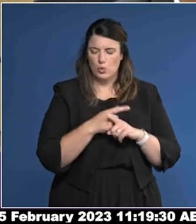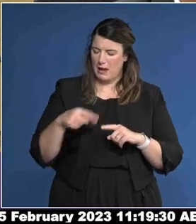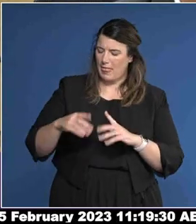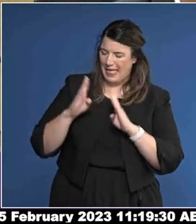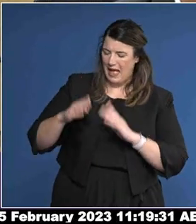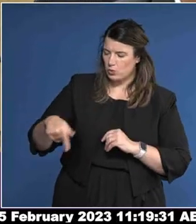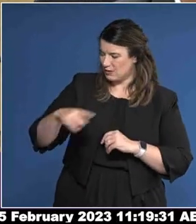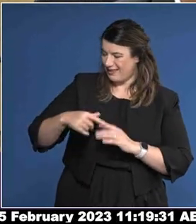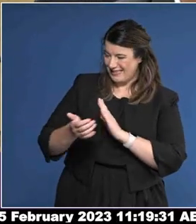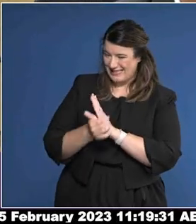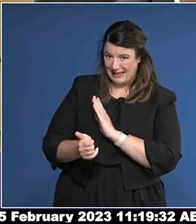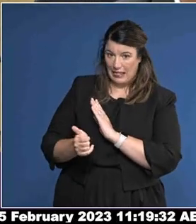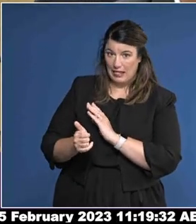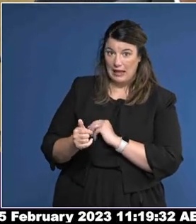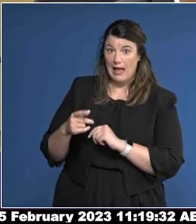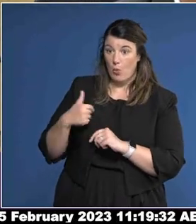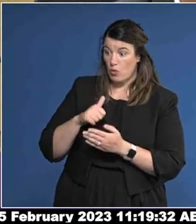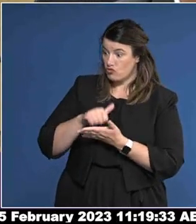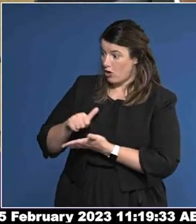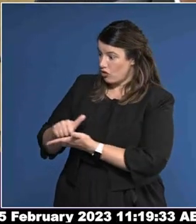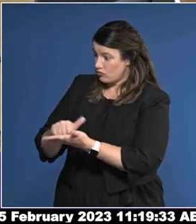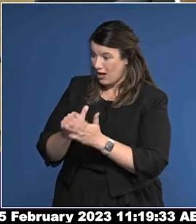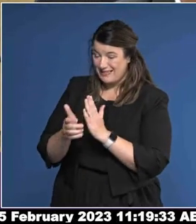So that will - that will use more funding, if you like.